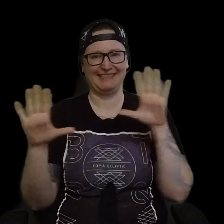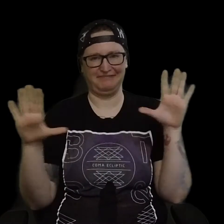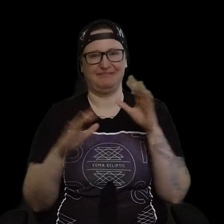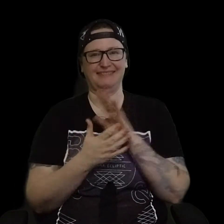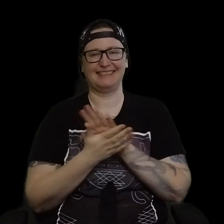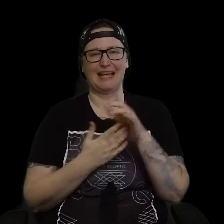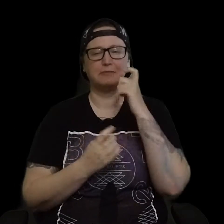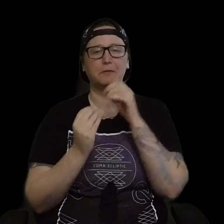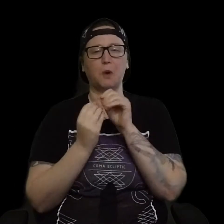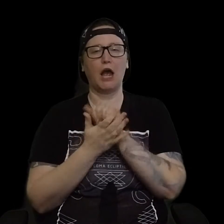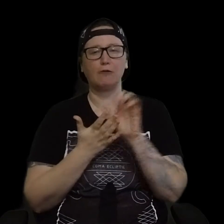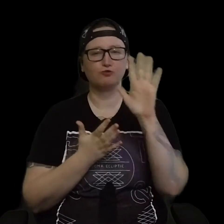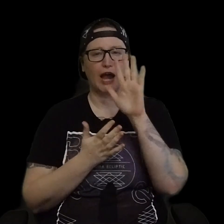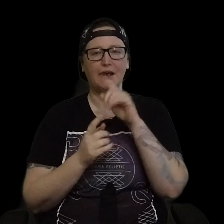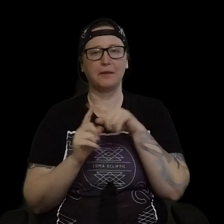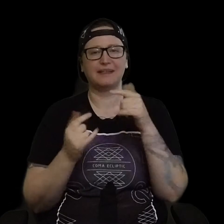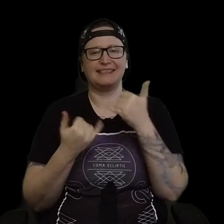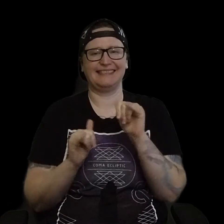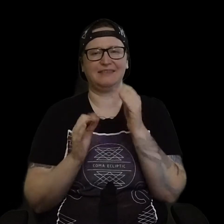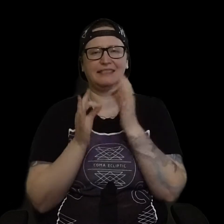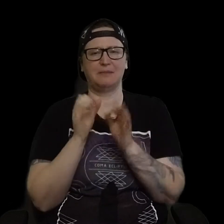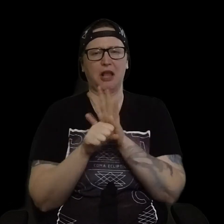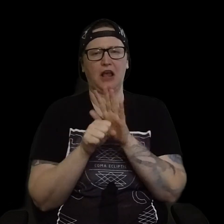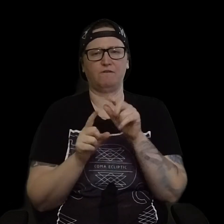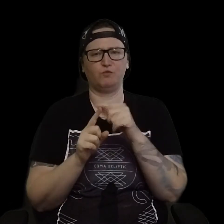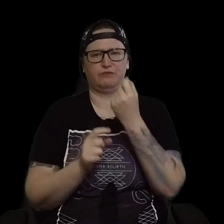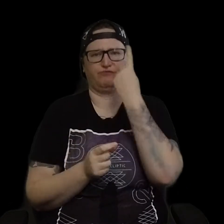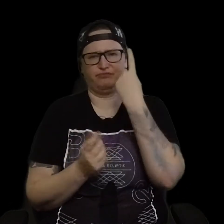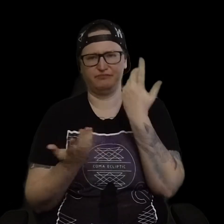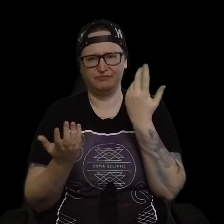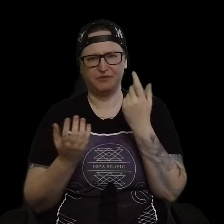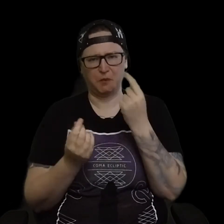more of a vector map city which is nice because it's a bit more abstract but it's simple enough